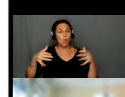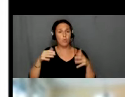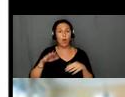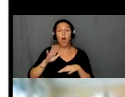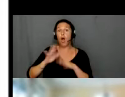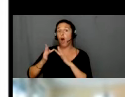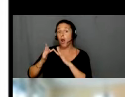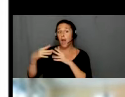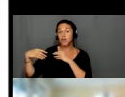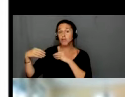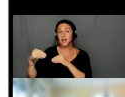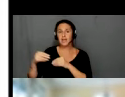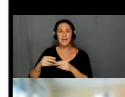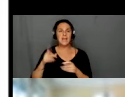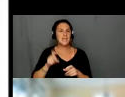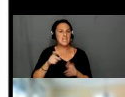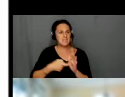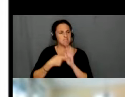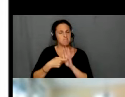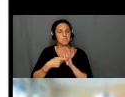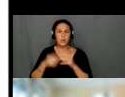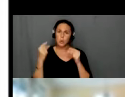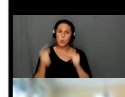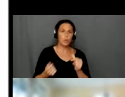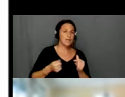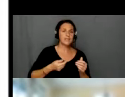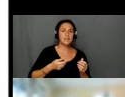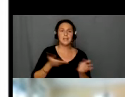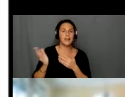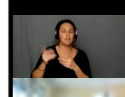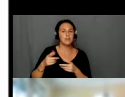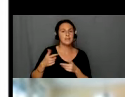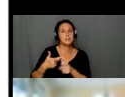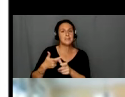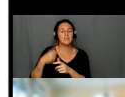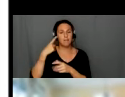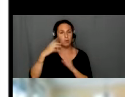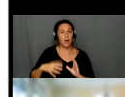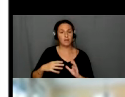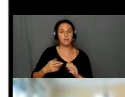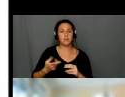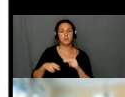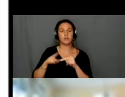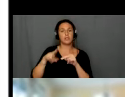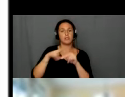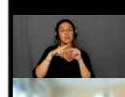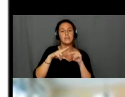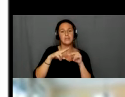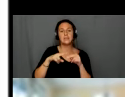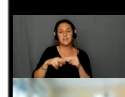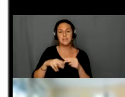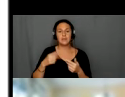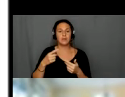and the need for quick delivery speeds to customers. But increasingly, warehouse employers are using very sophisticated technology,